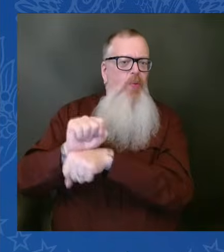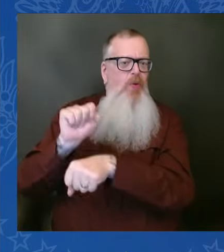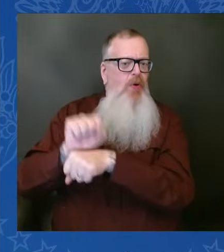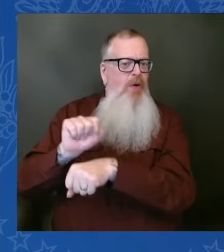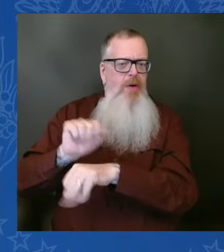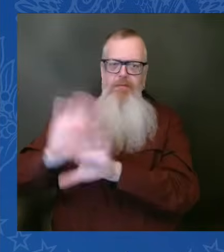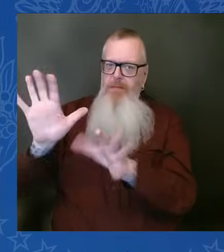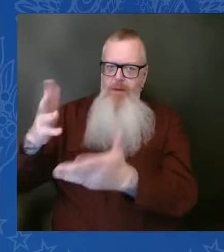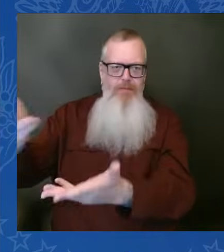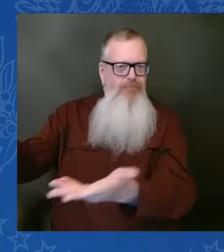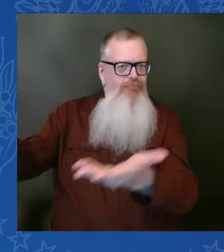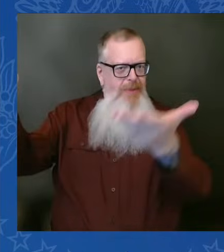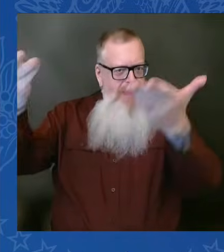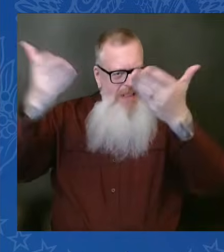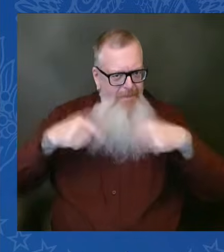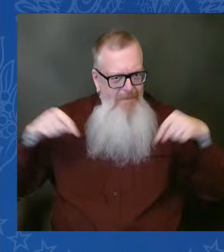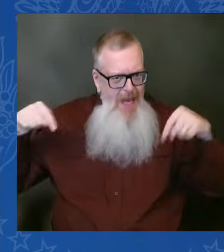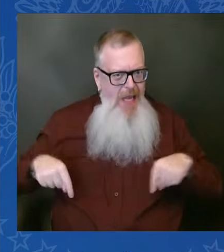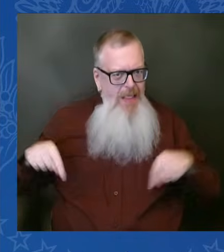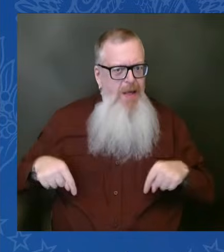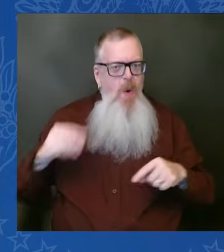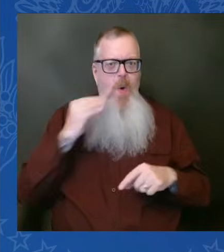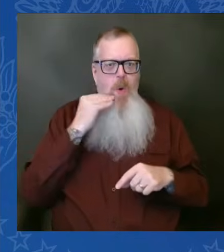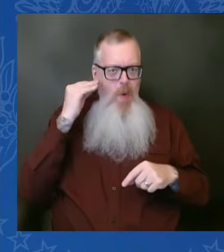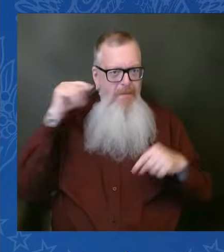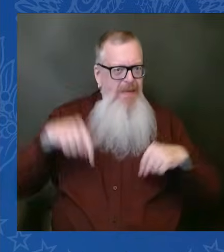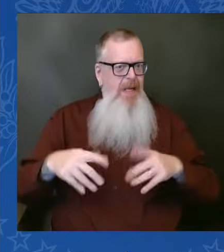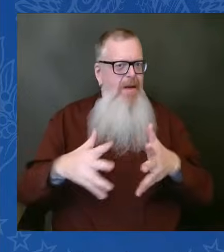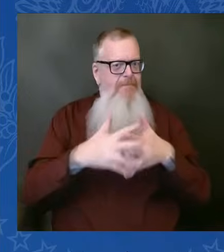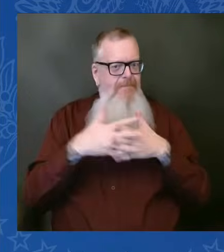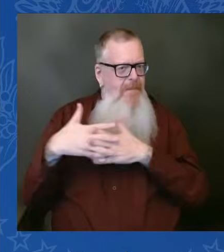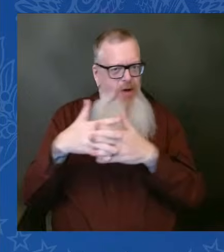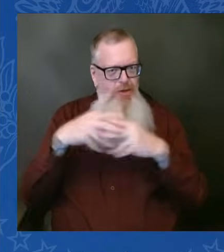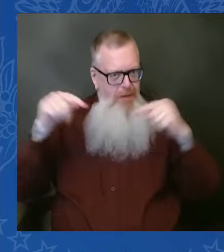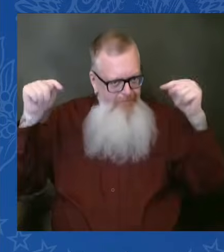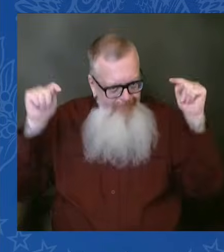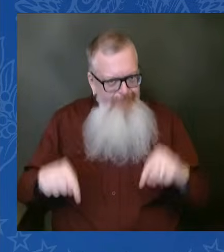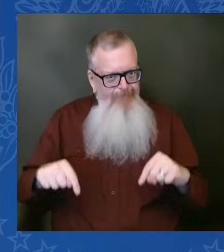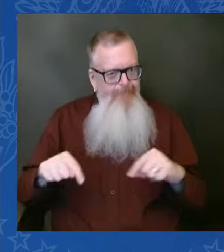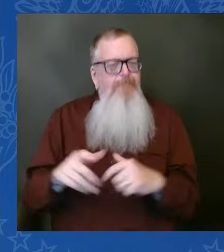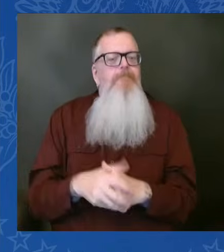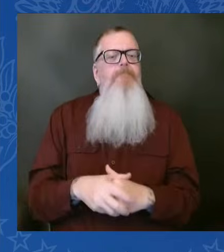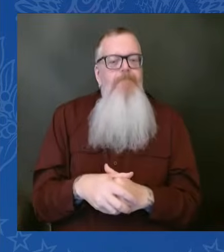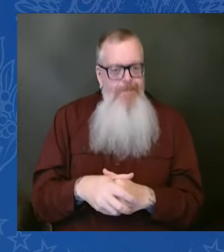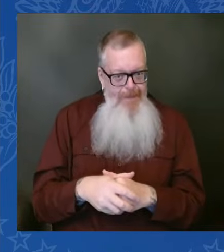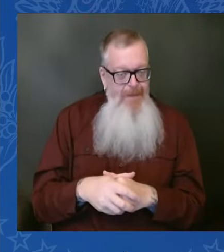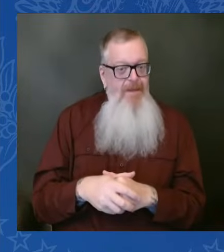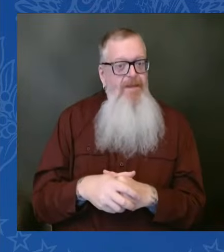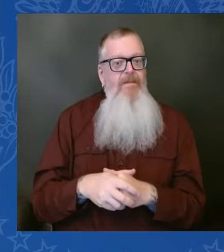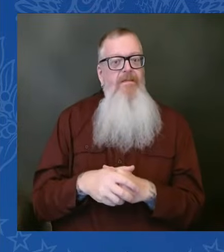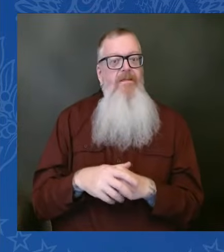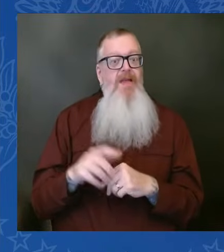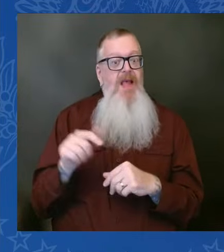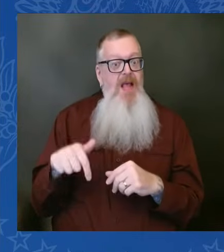And, of course, this economic growth is not without pain. The entire world faced a spike in inflation